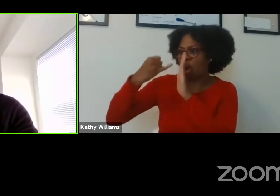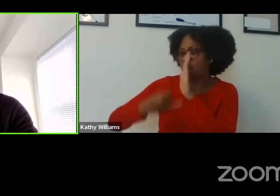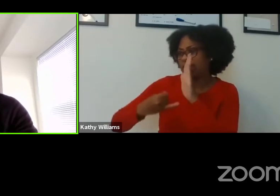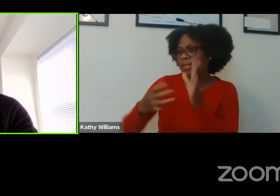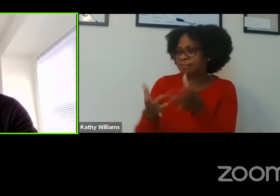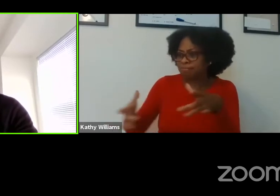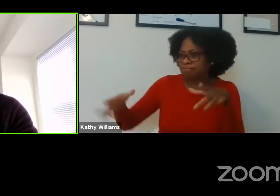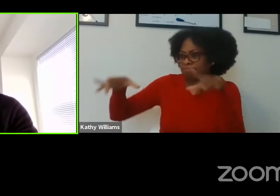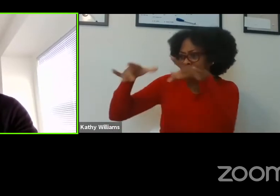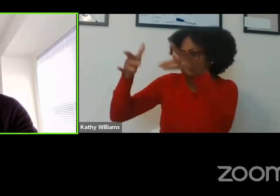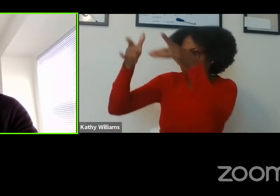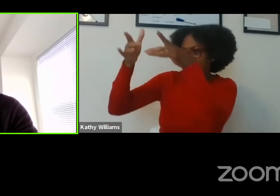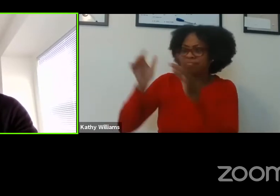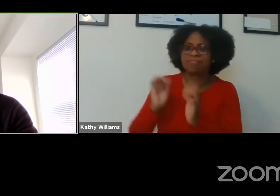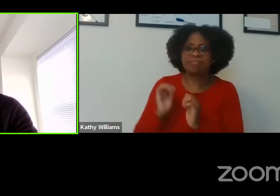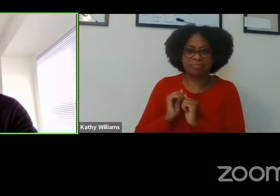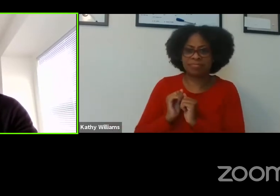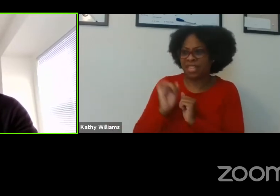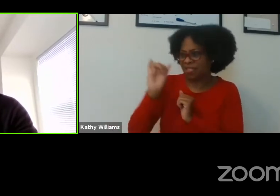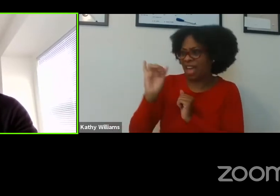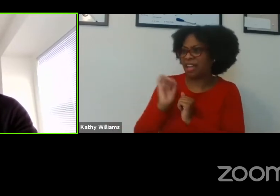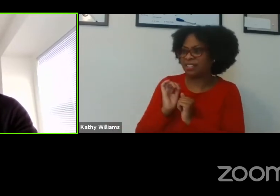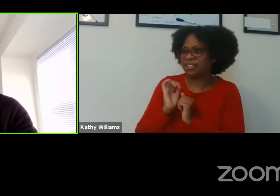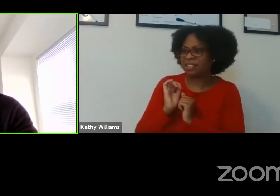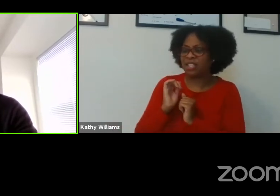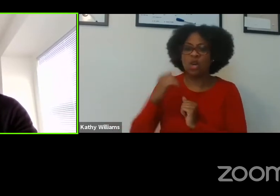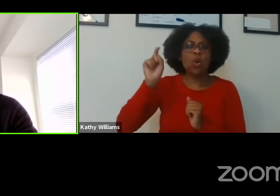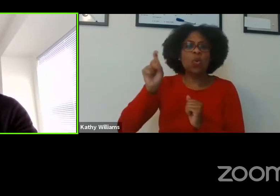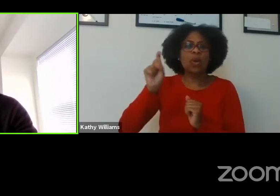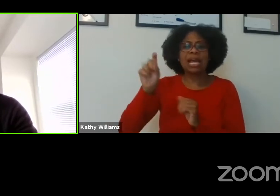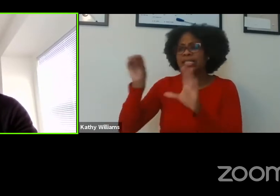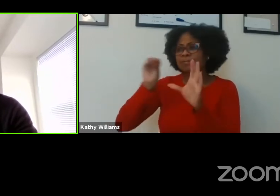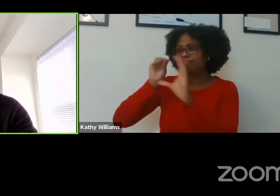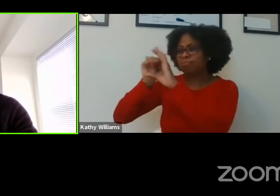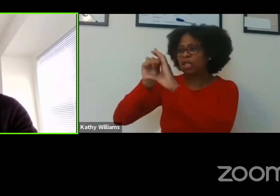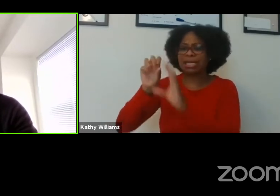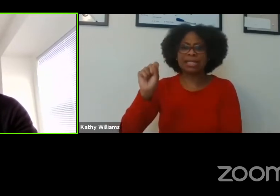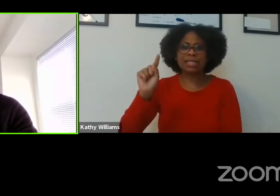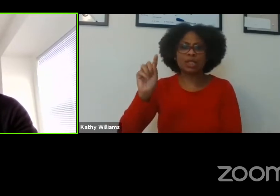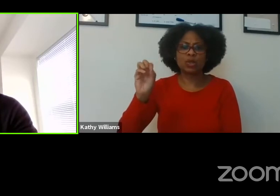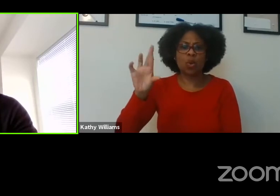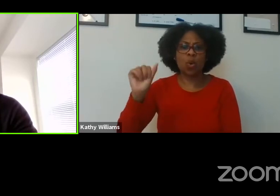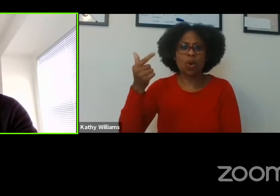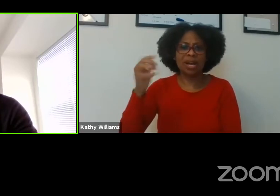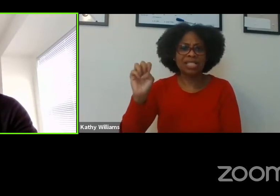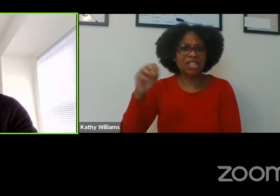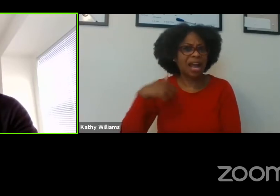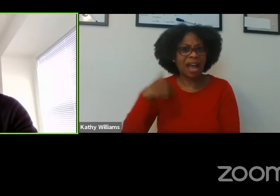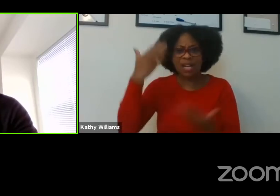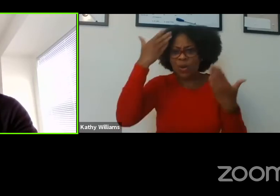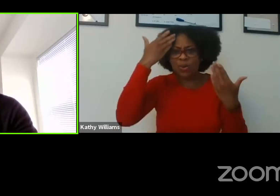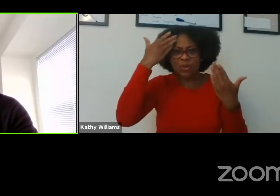this particular vase, we had to put it into storage, and I don't know what came over me,